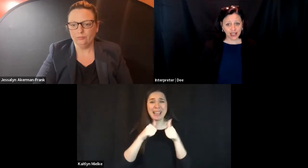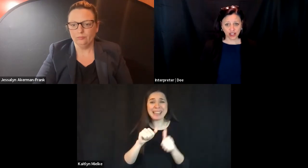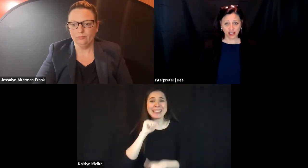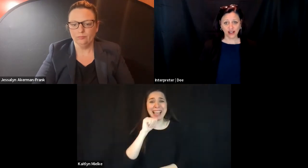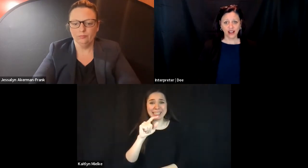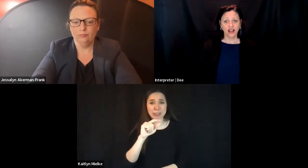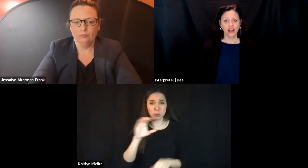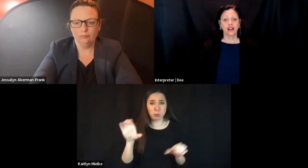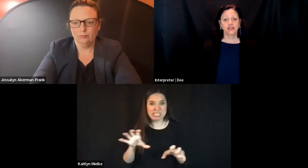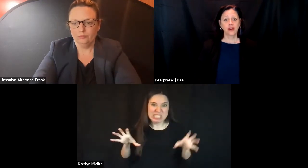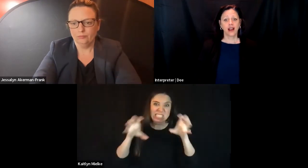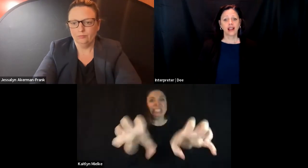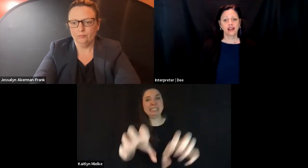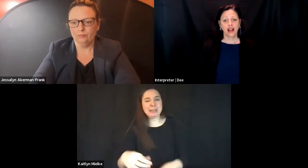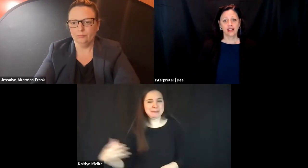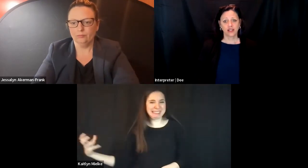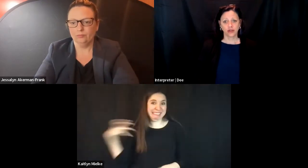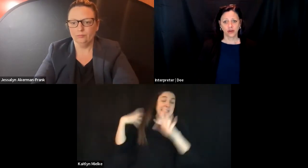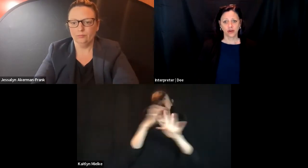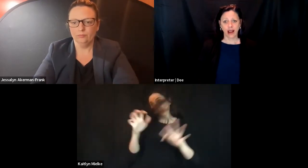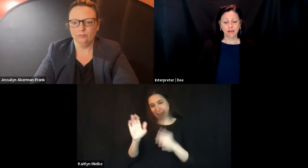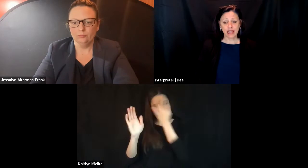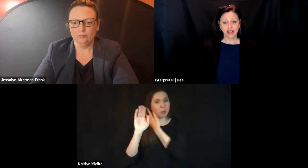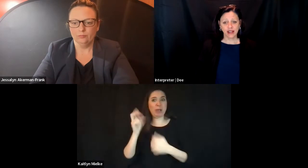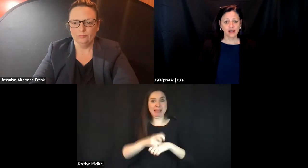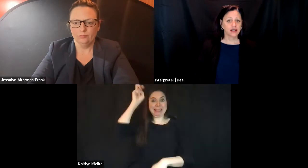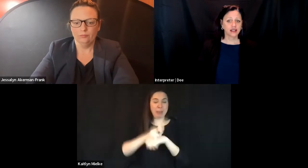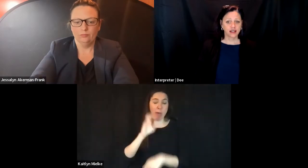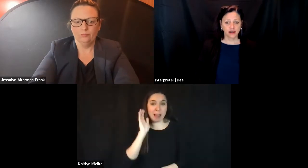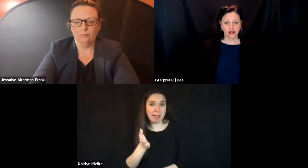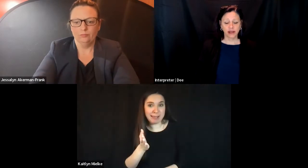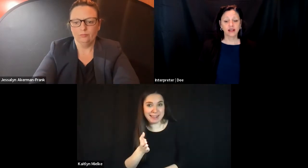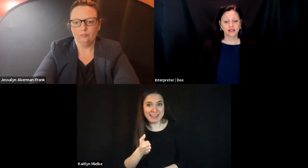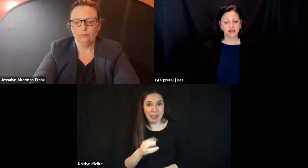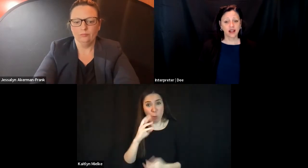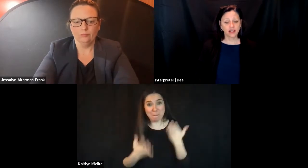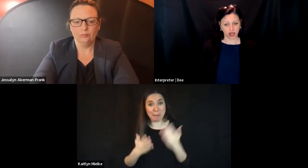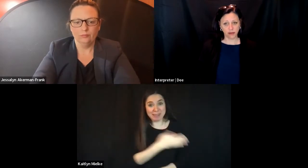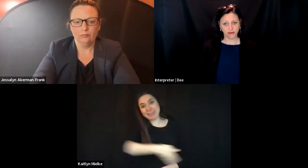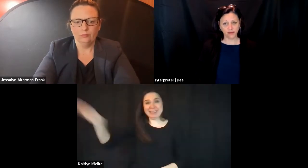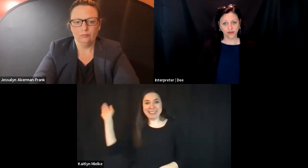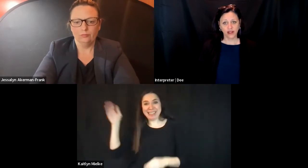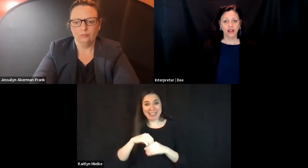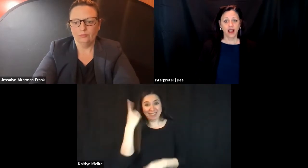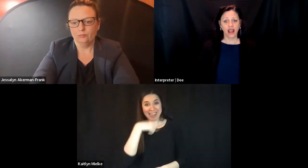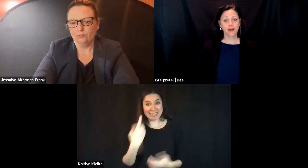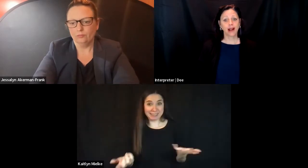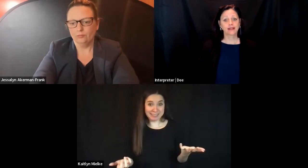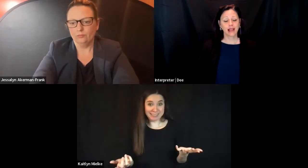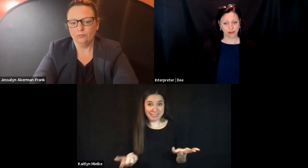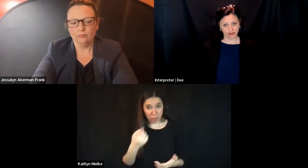be on my side.